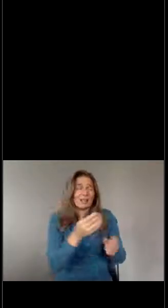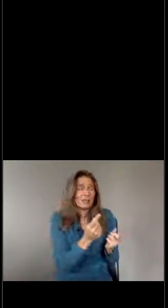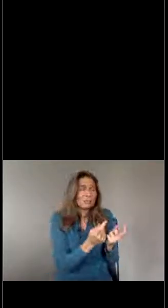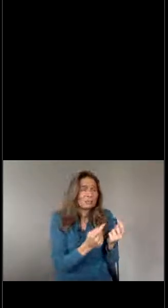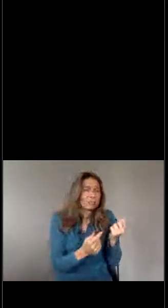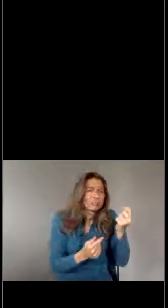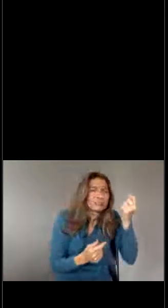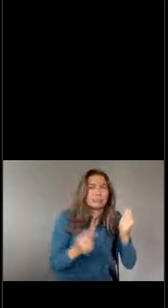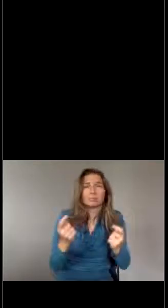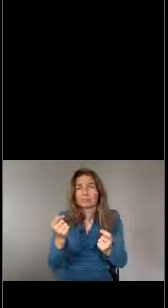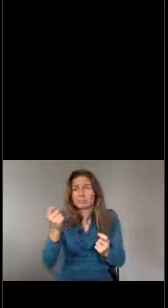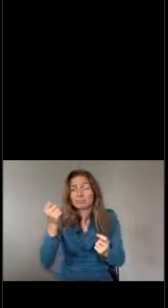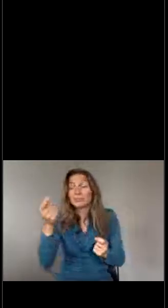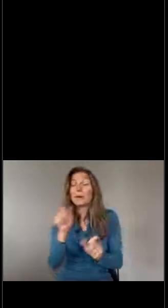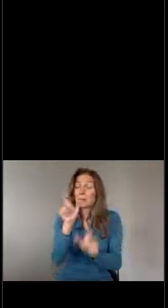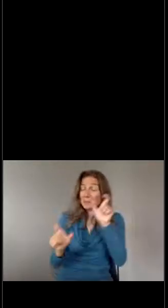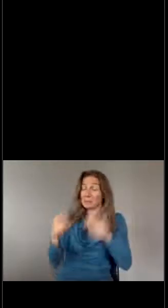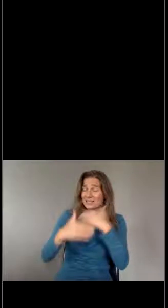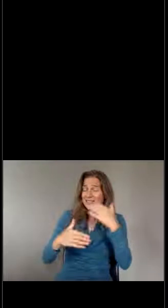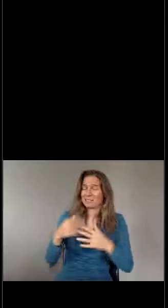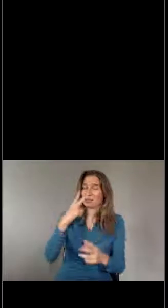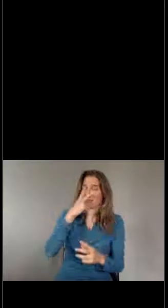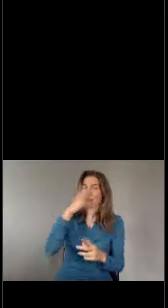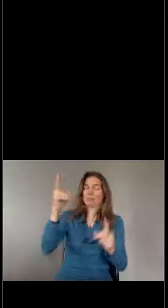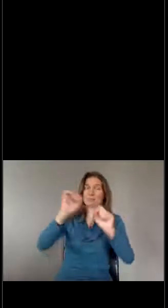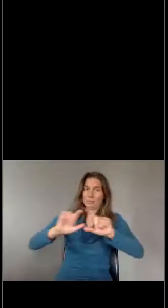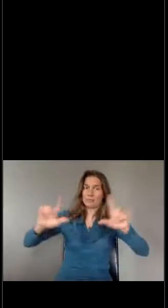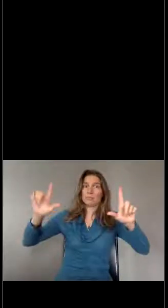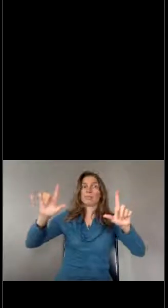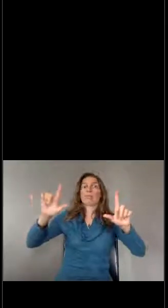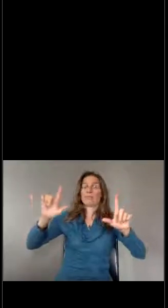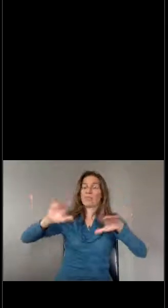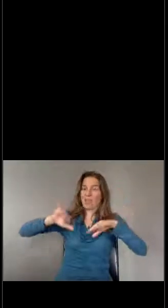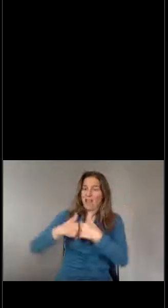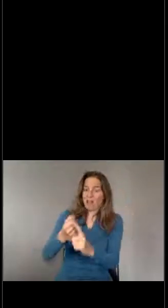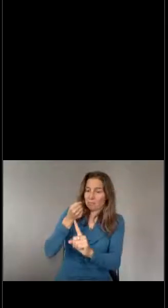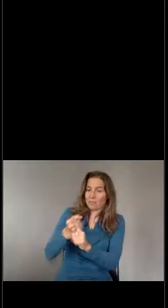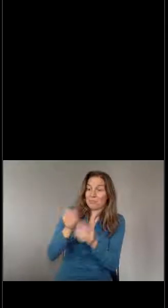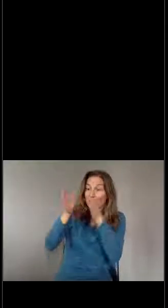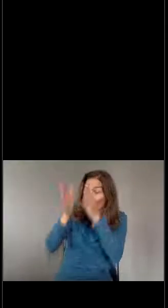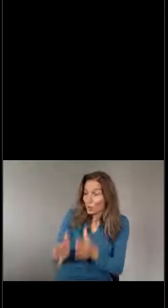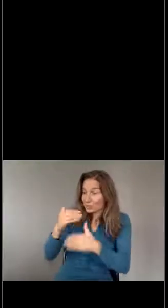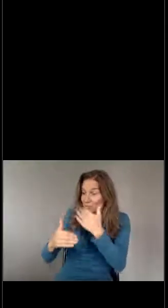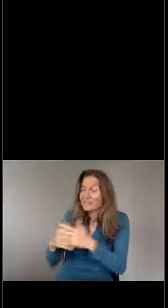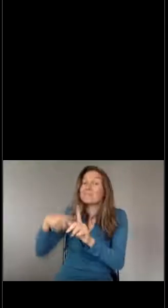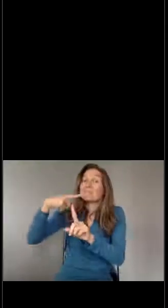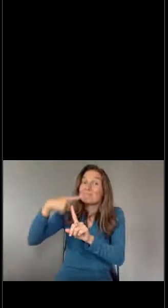among people with disabilities and their households. Looking at indirect costs, these are mostly captured